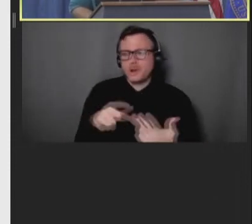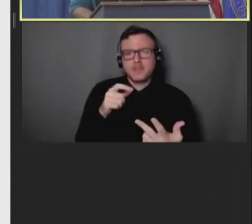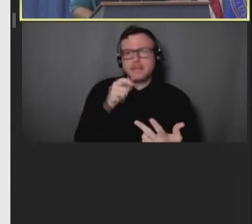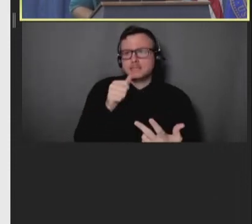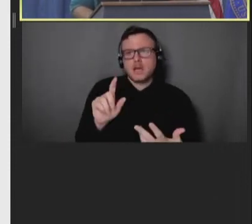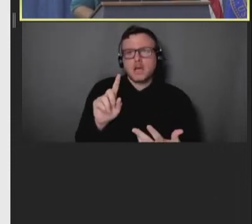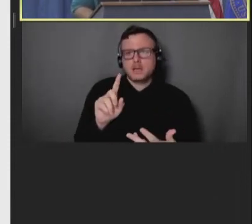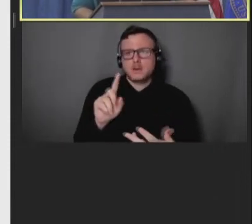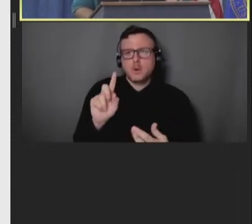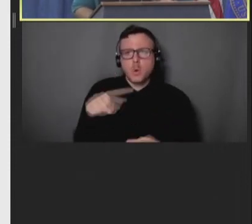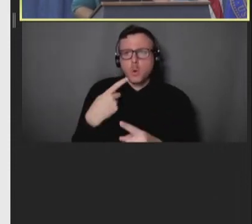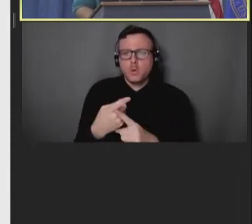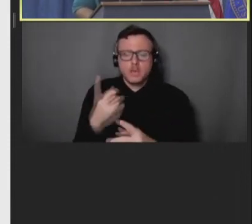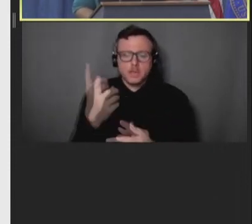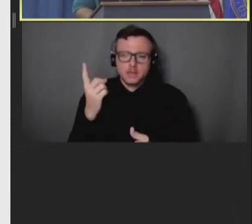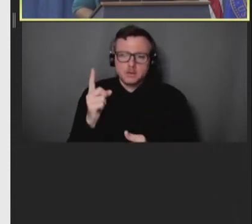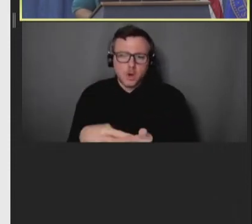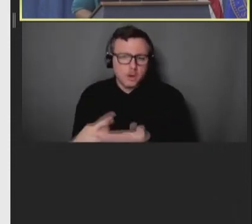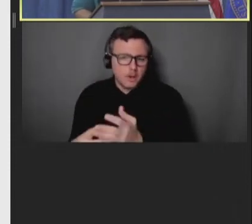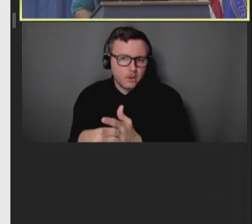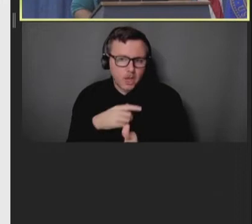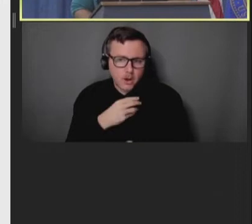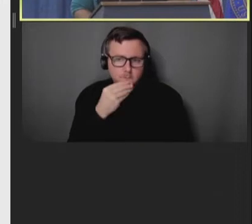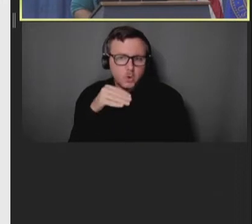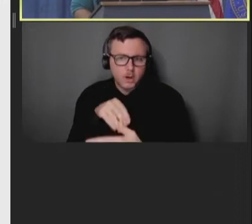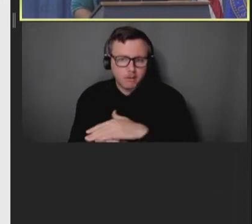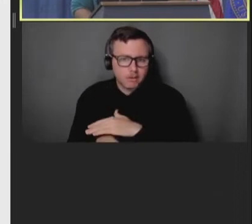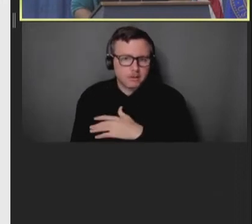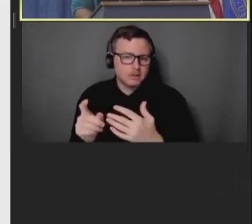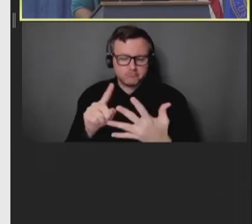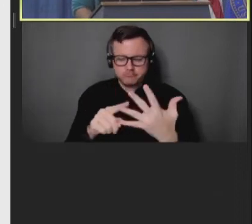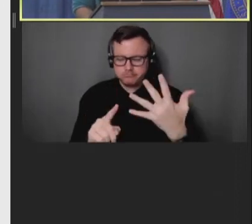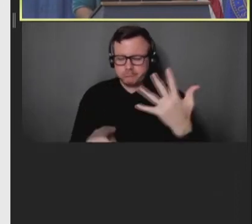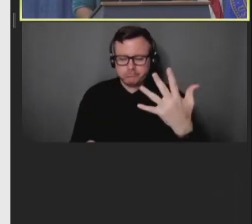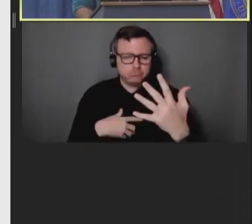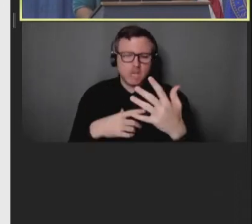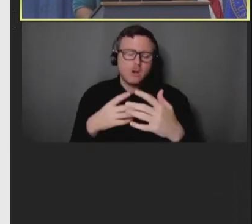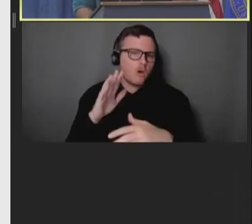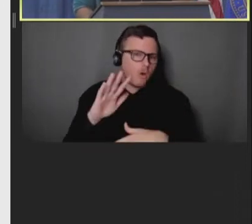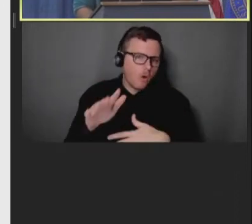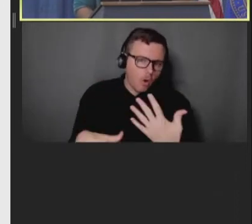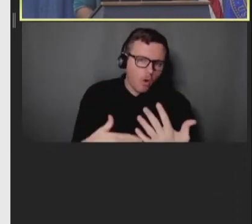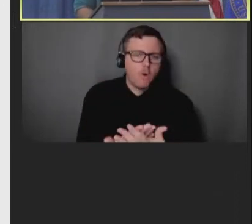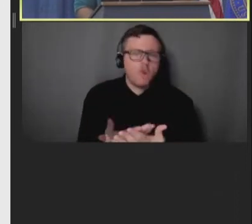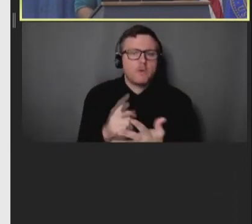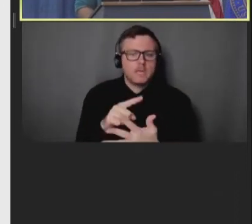issues and built infrastructure and environment, et cetera. And so, that was a lot of what we were